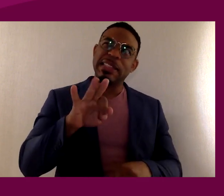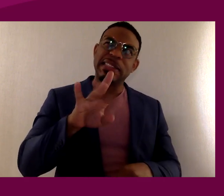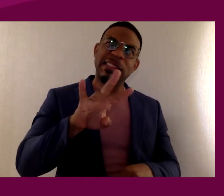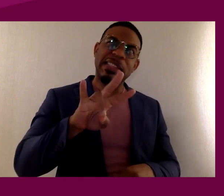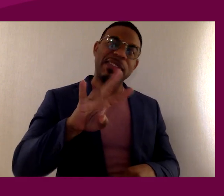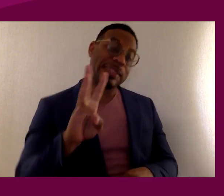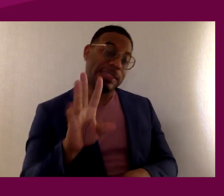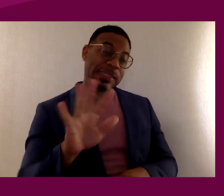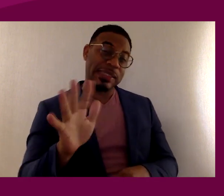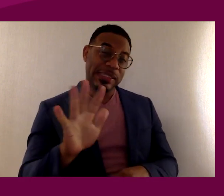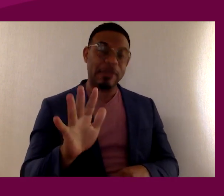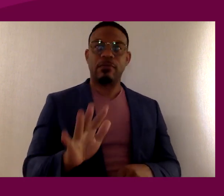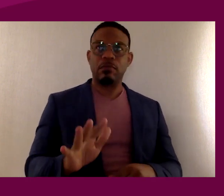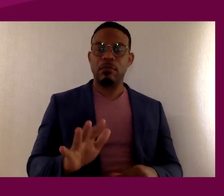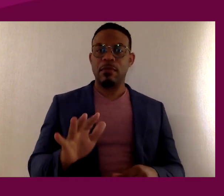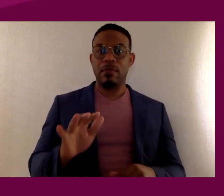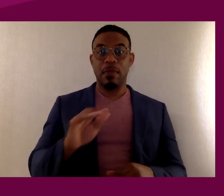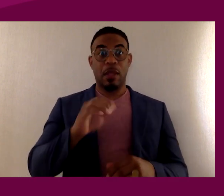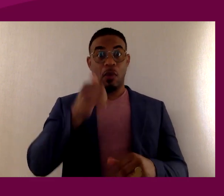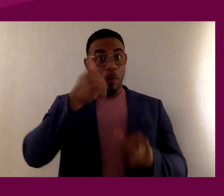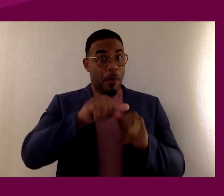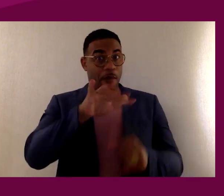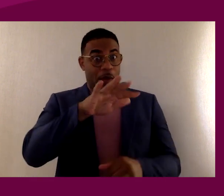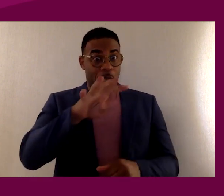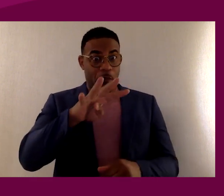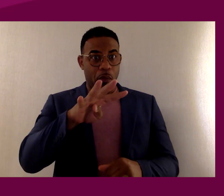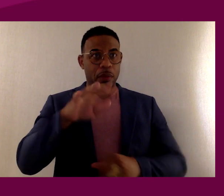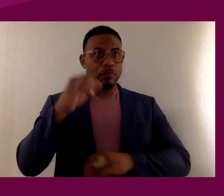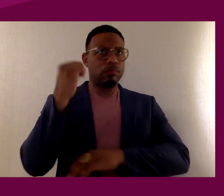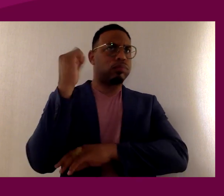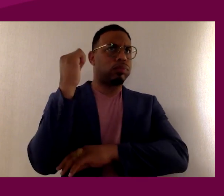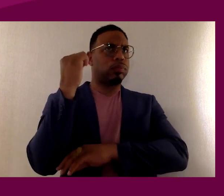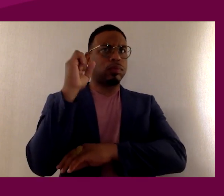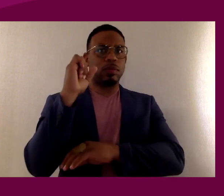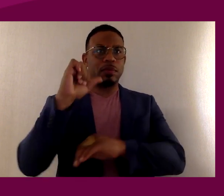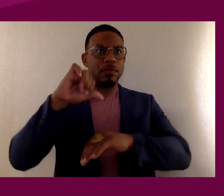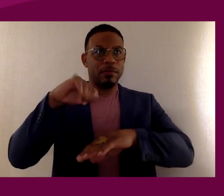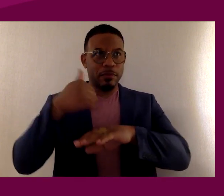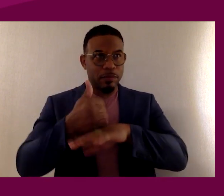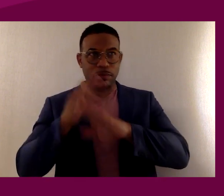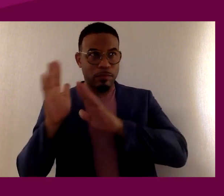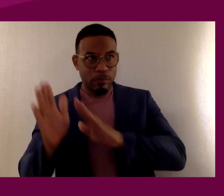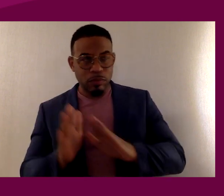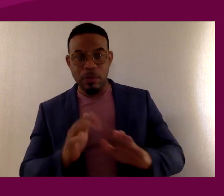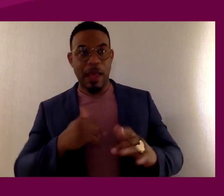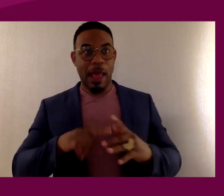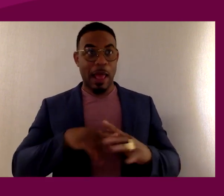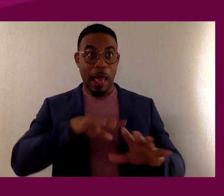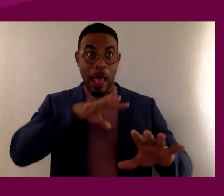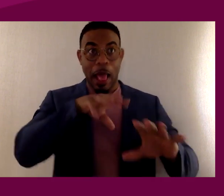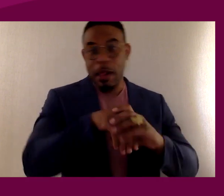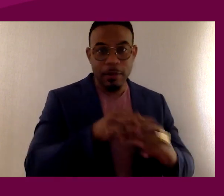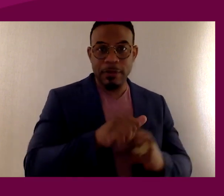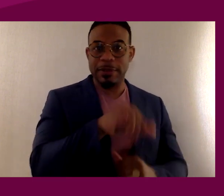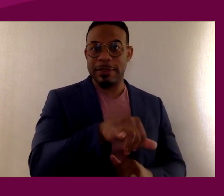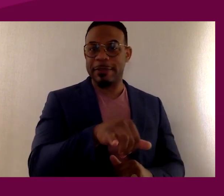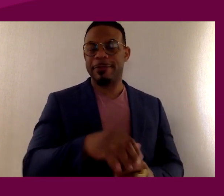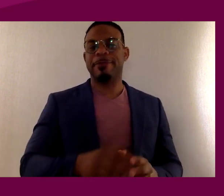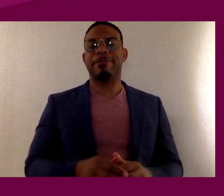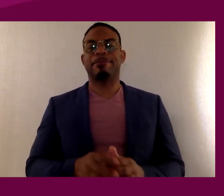Right at that time, this is like 1976 and the 504 demonstrations were planned and started, and I got